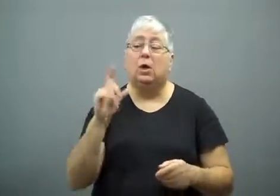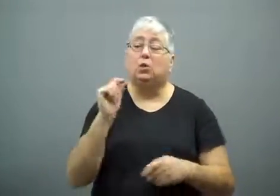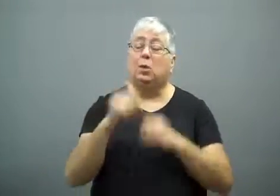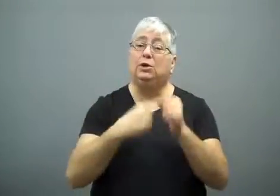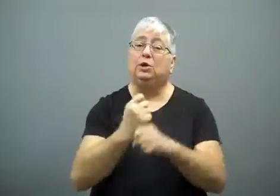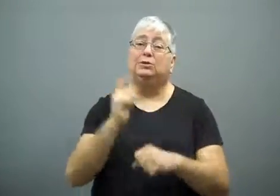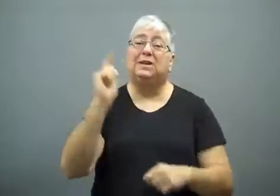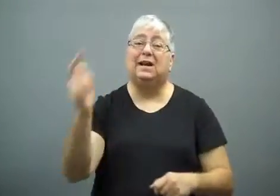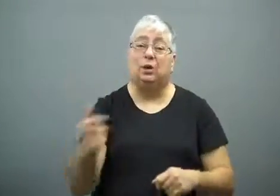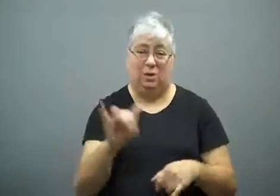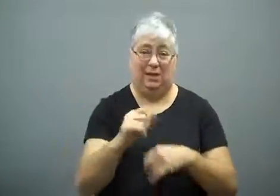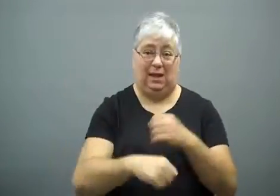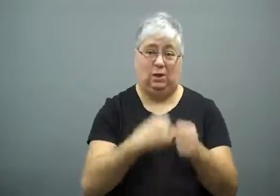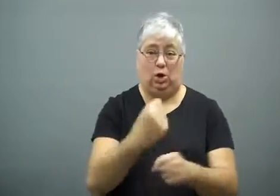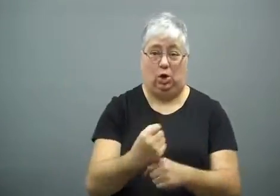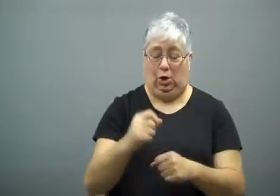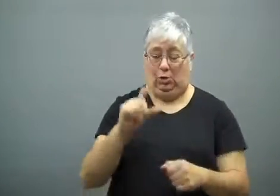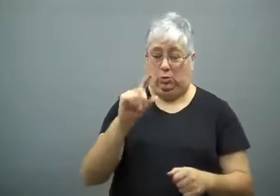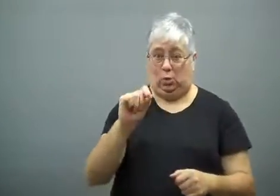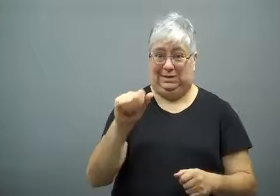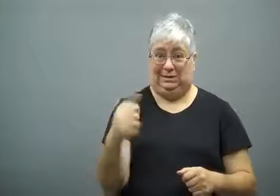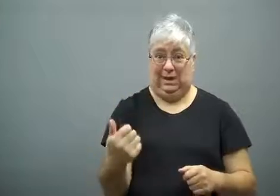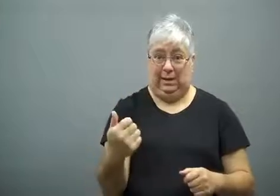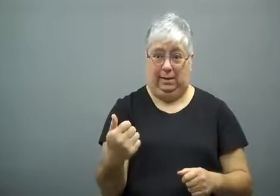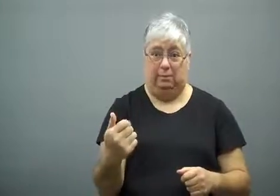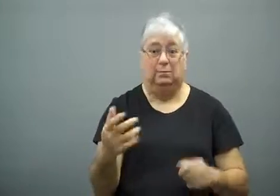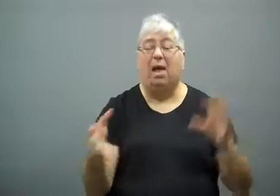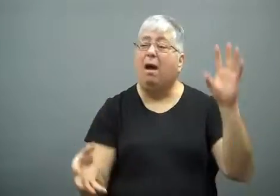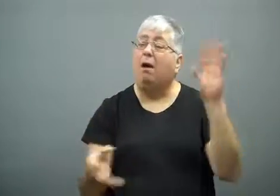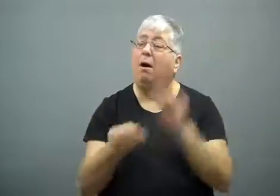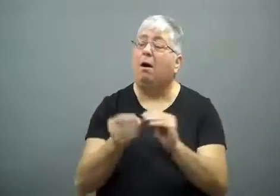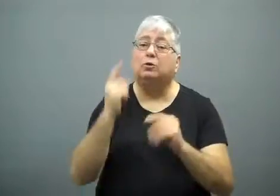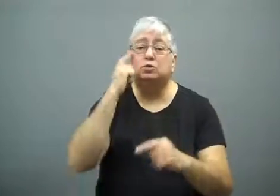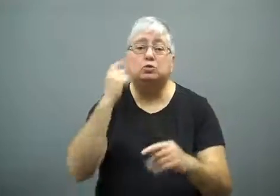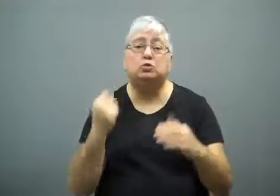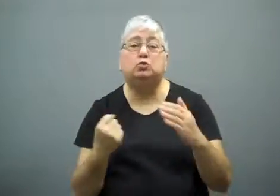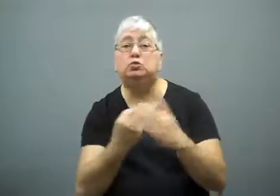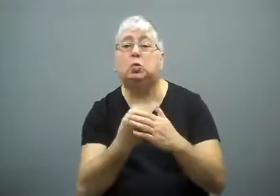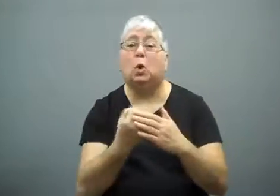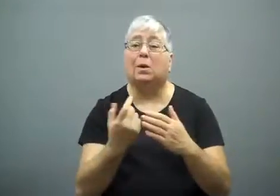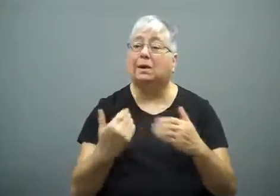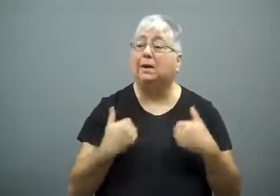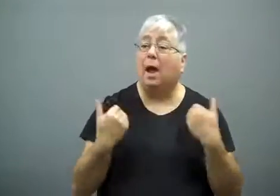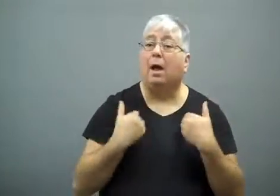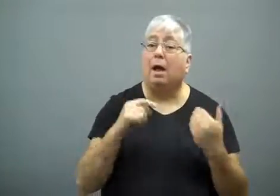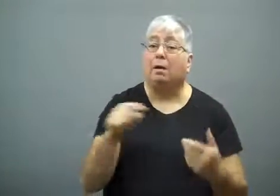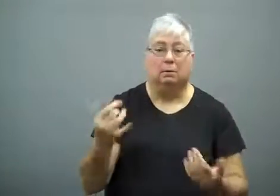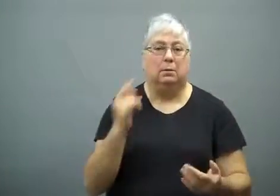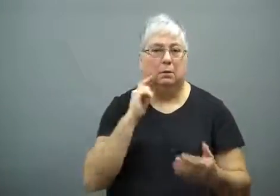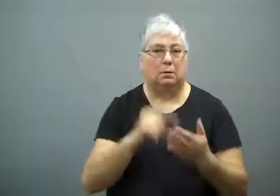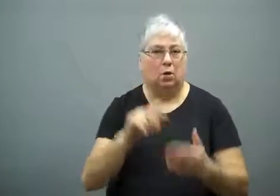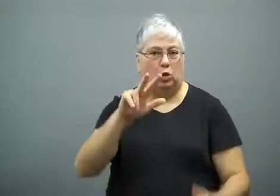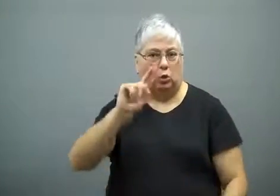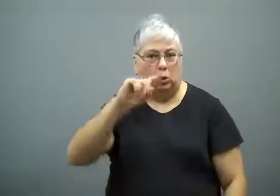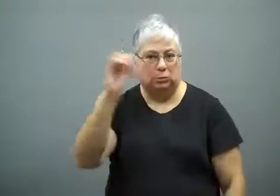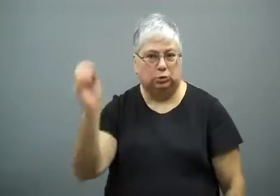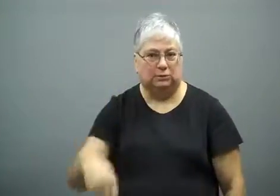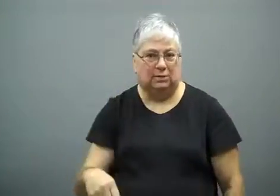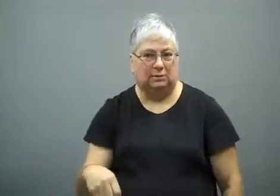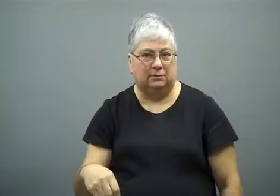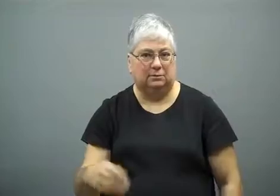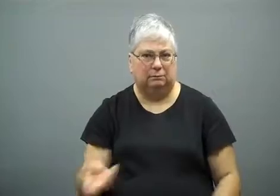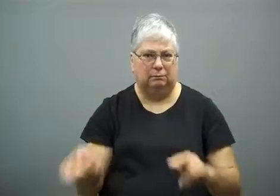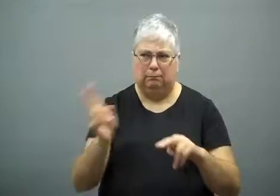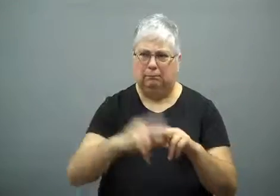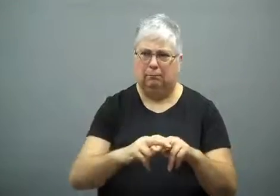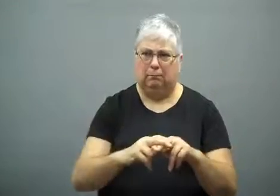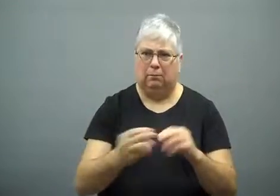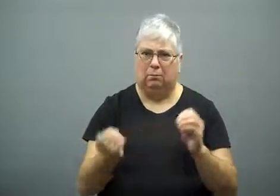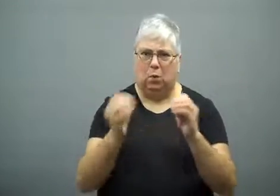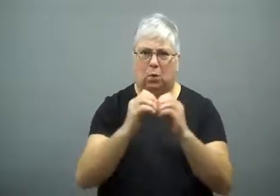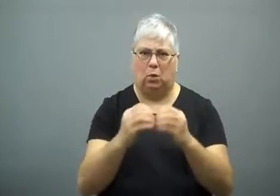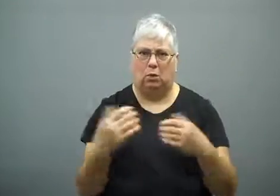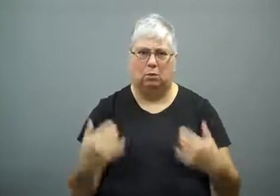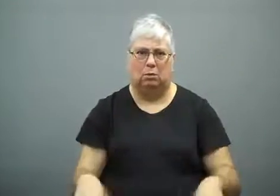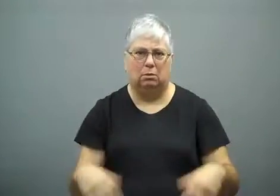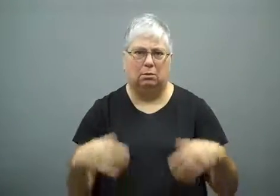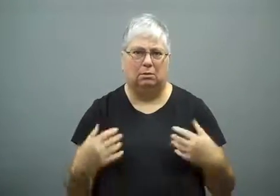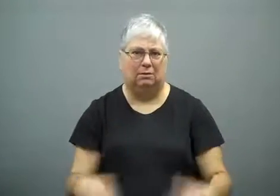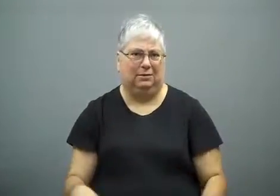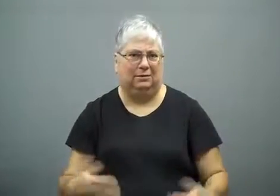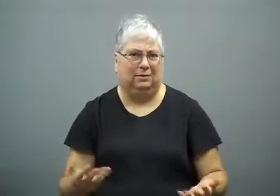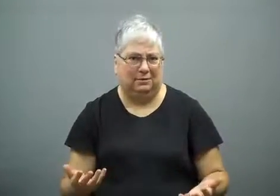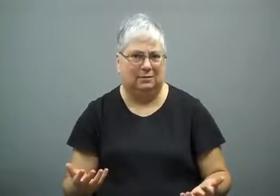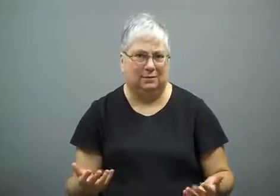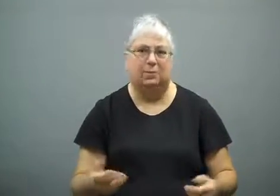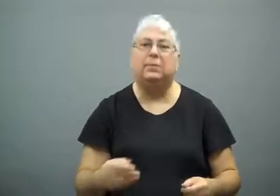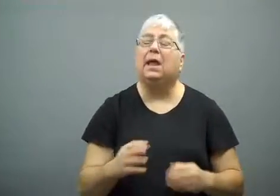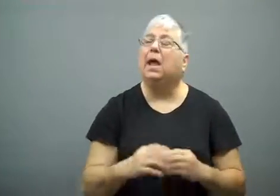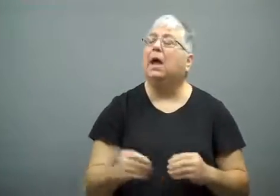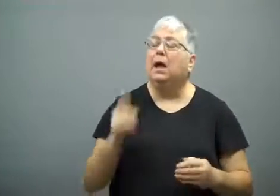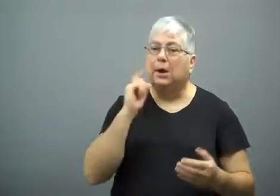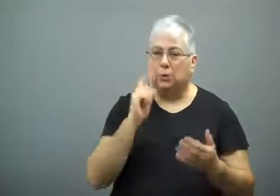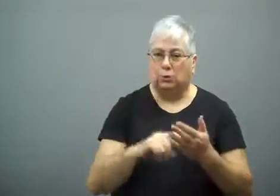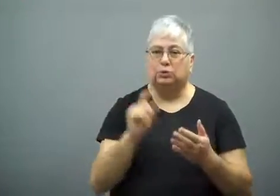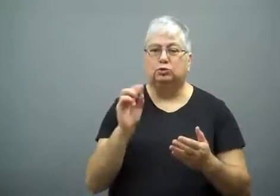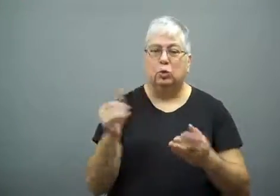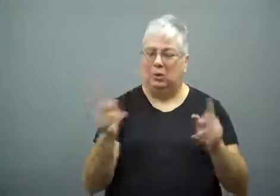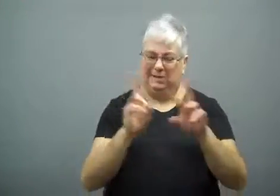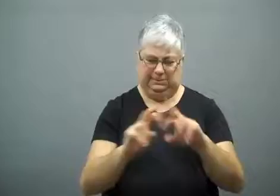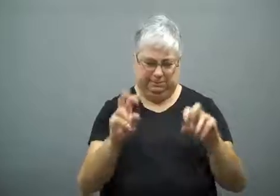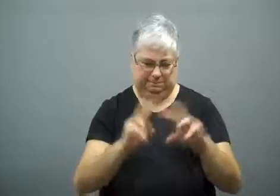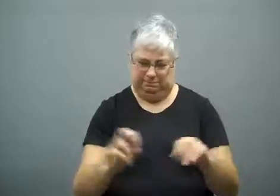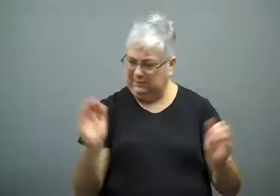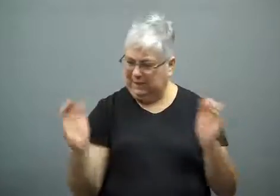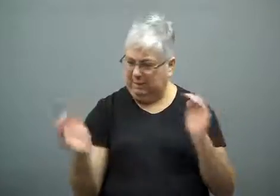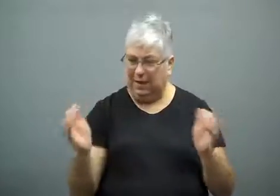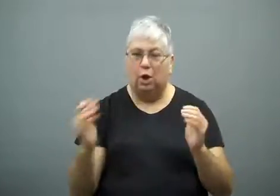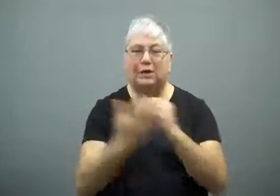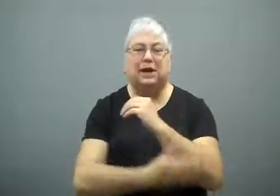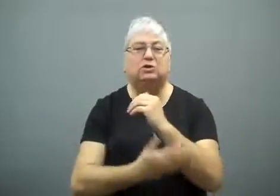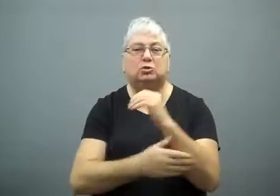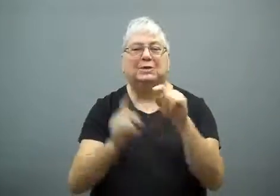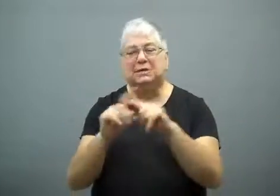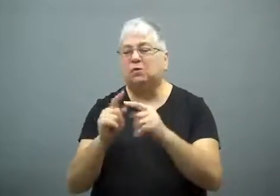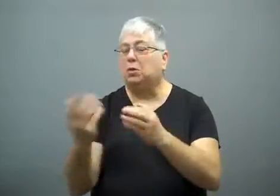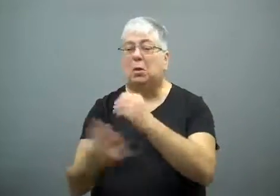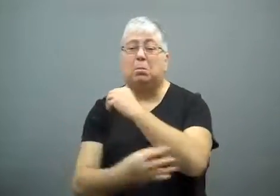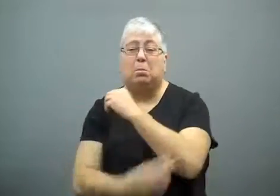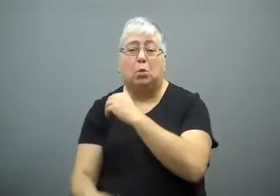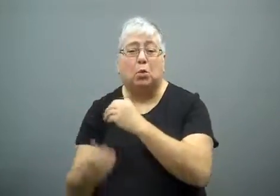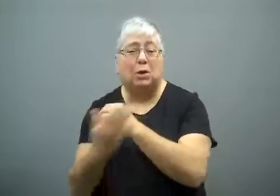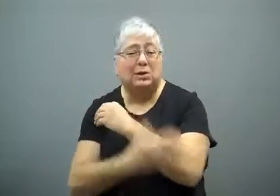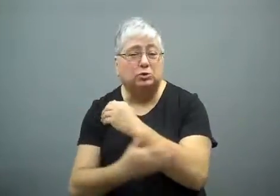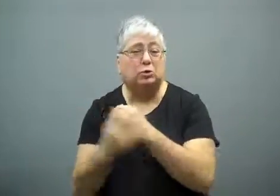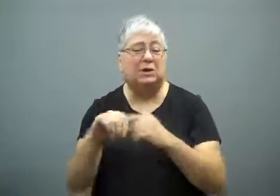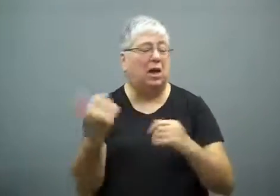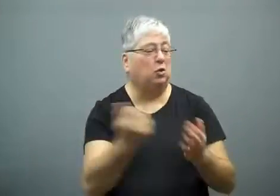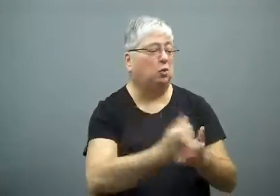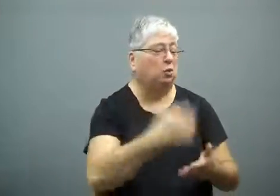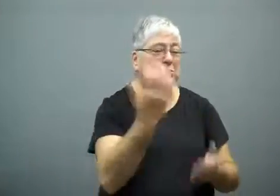20 years later, in the year 2010, that percentage had increased to 31%